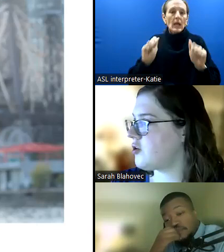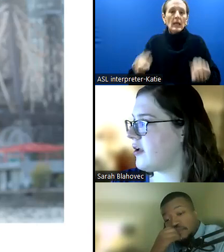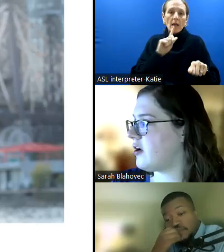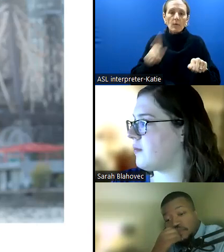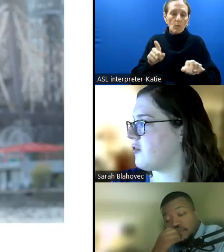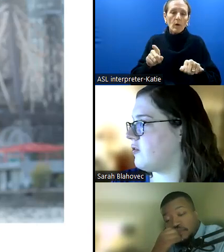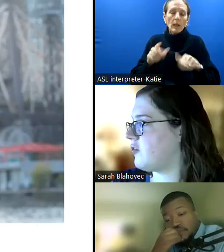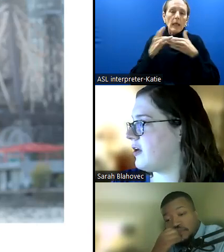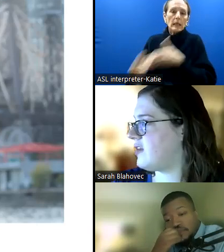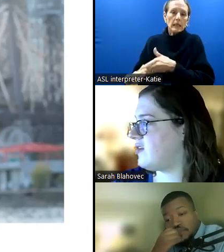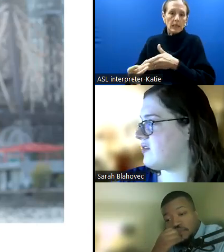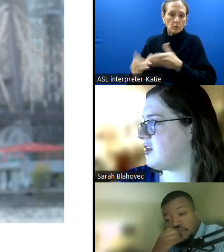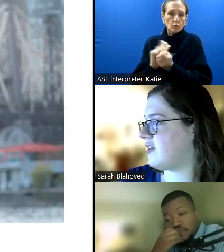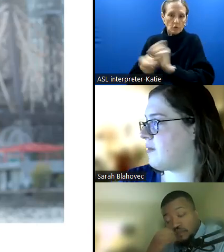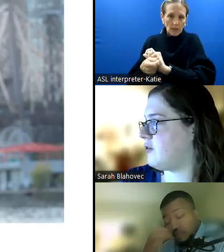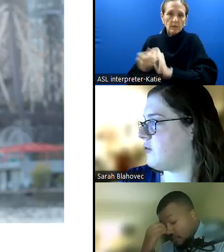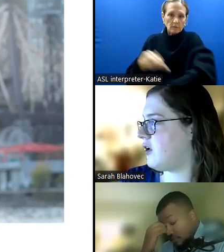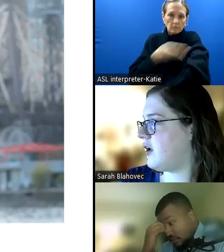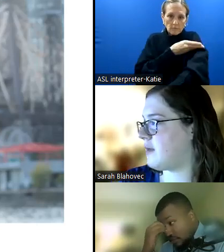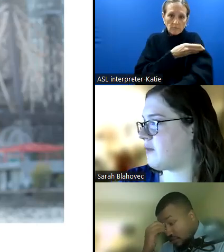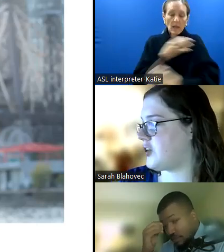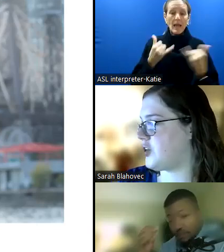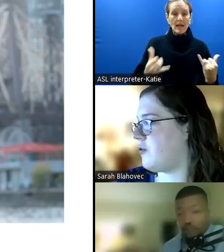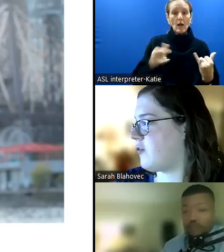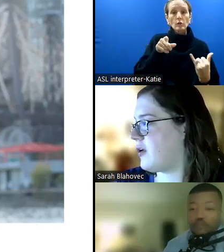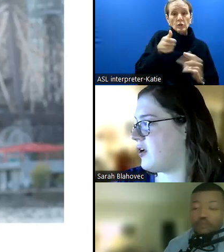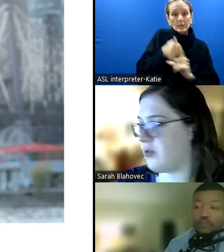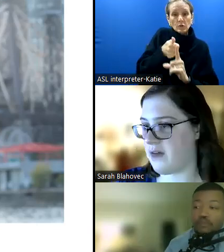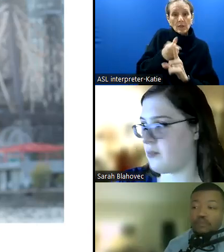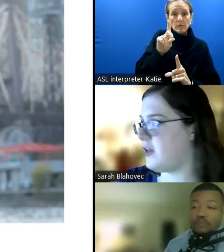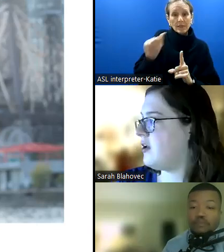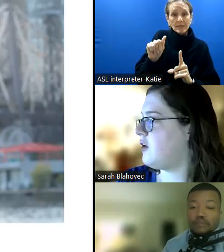Drawing on her personal experiences as a disabled New Yorker and professional experience with government,